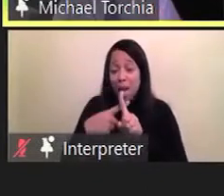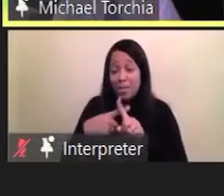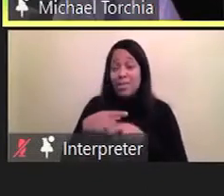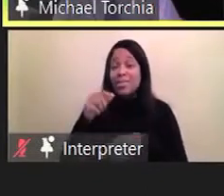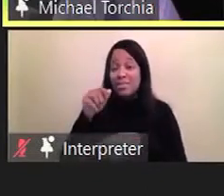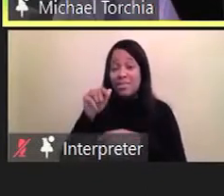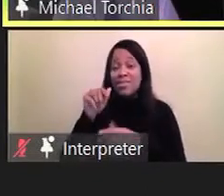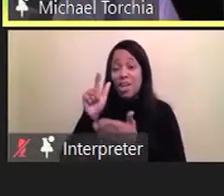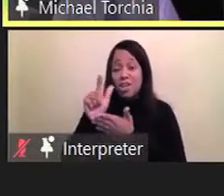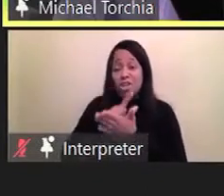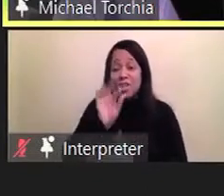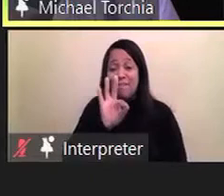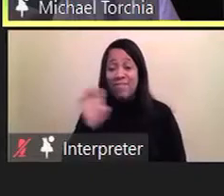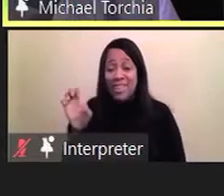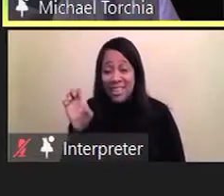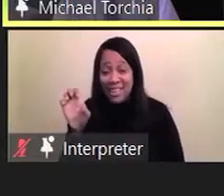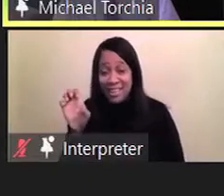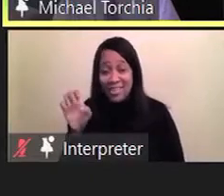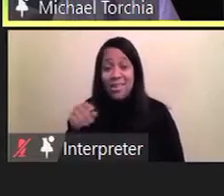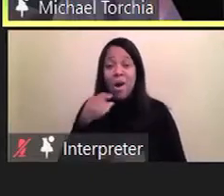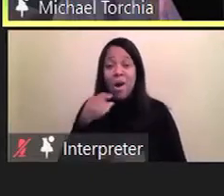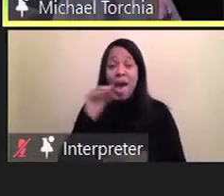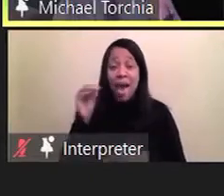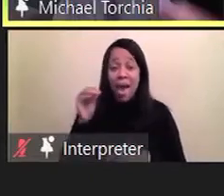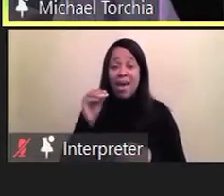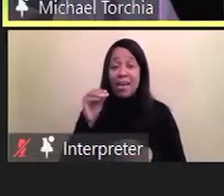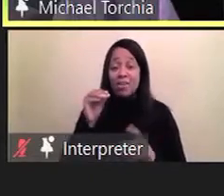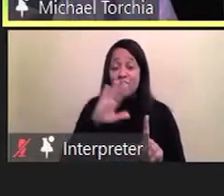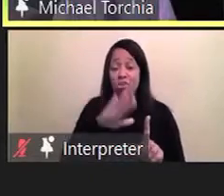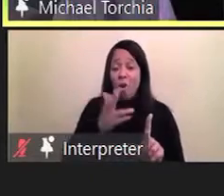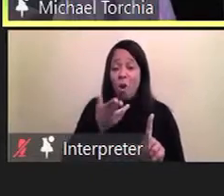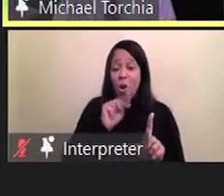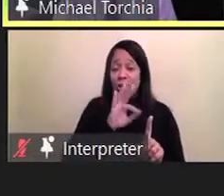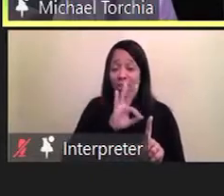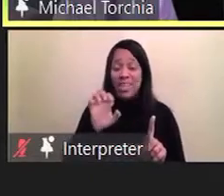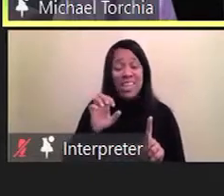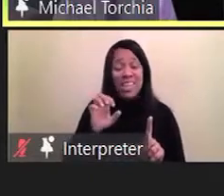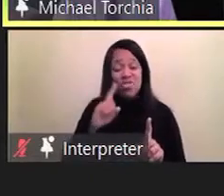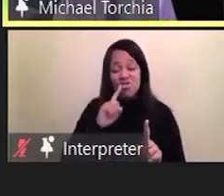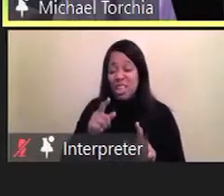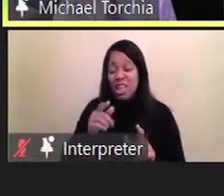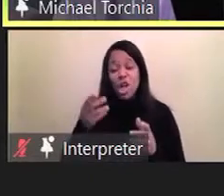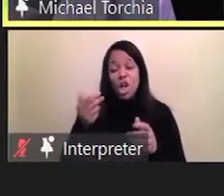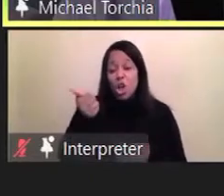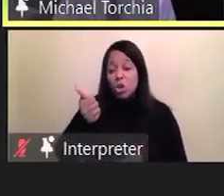Nothing worse than losing a trial and having to pay the other guy's attorney. That doesn't feel good.